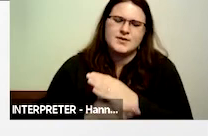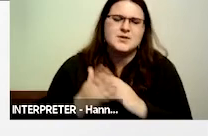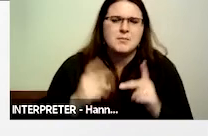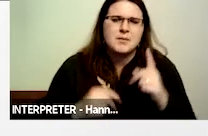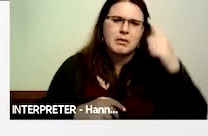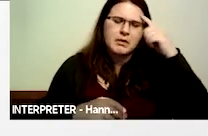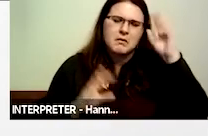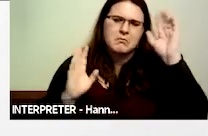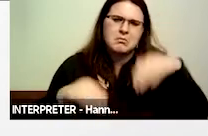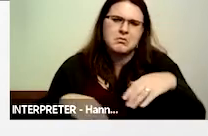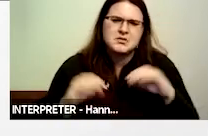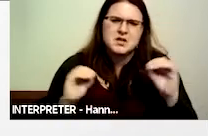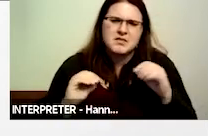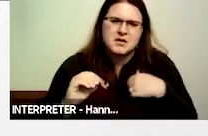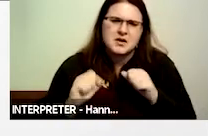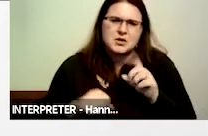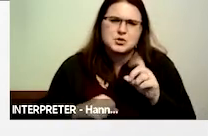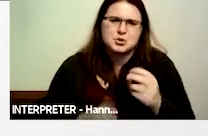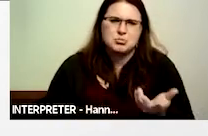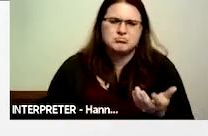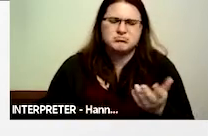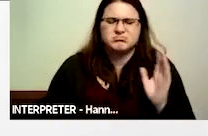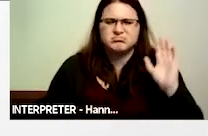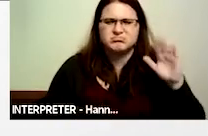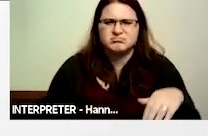You know, I'm going to be a victim, it's going to happen. But that's exactly what we're trying